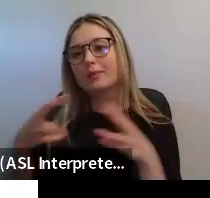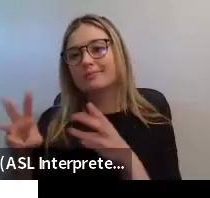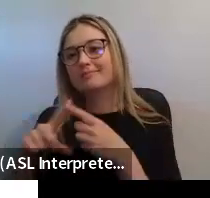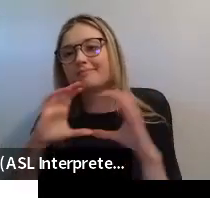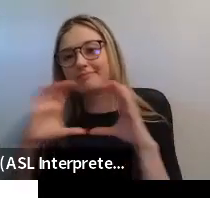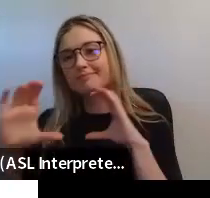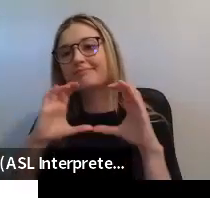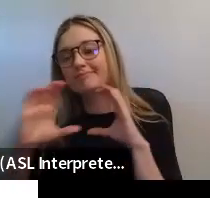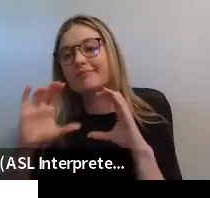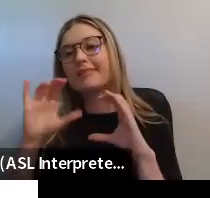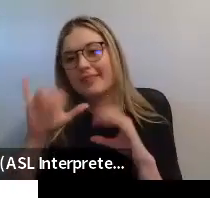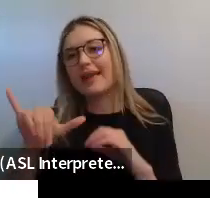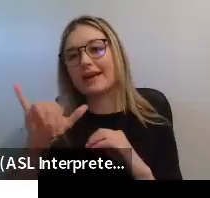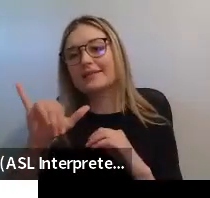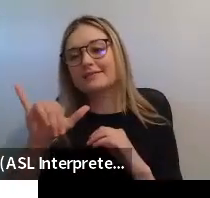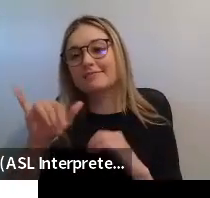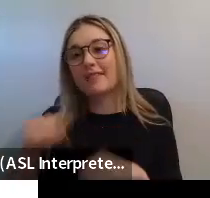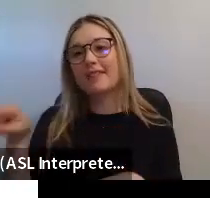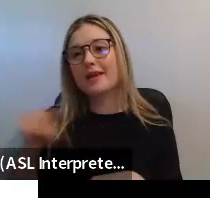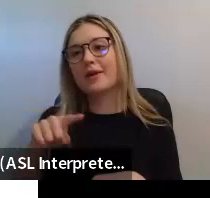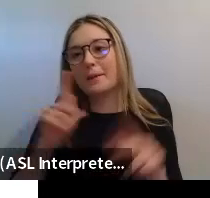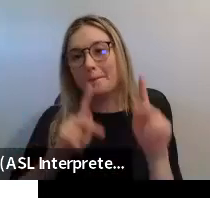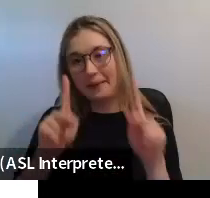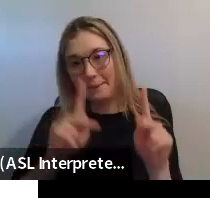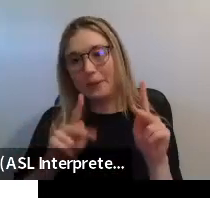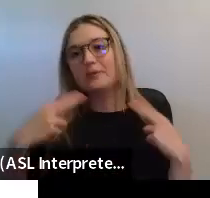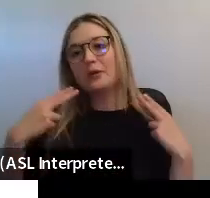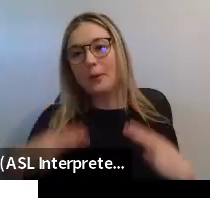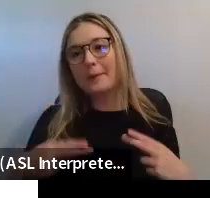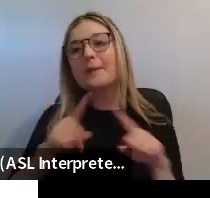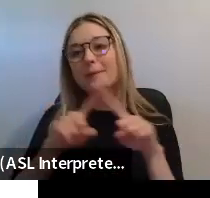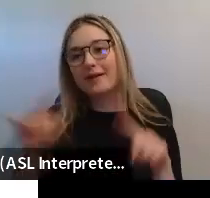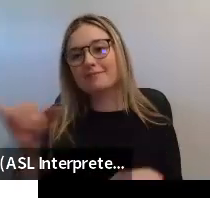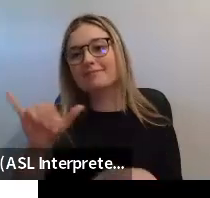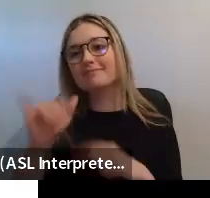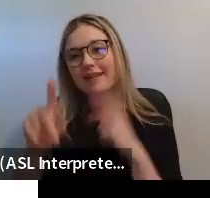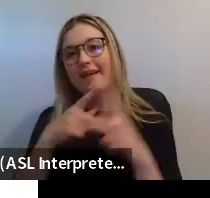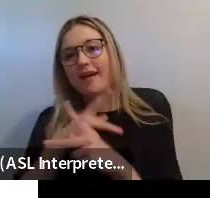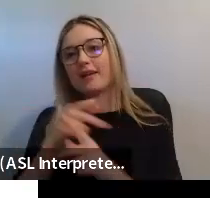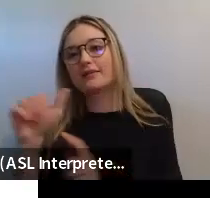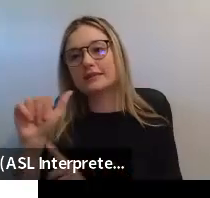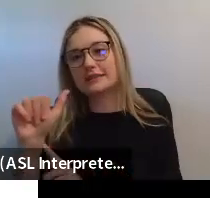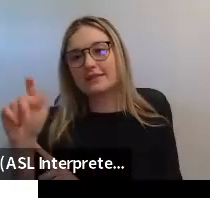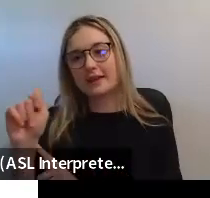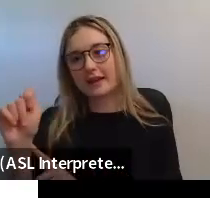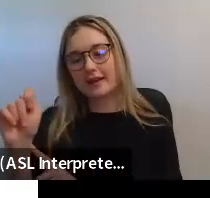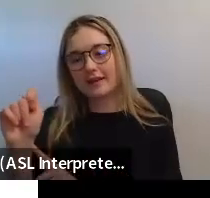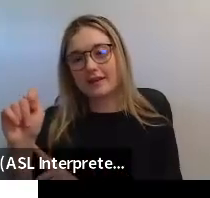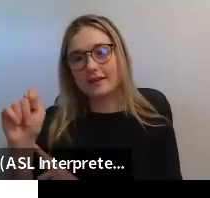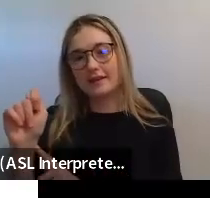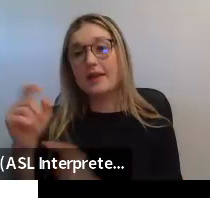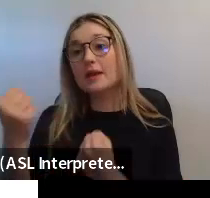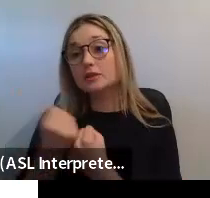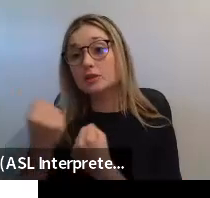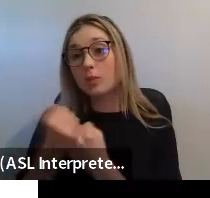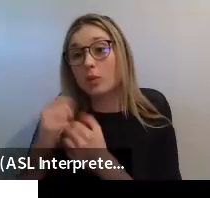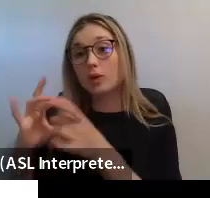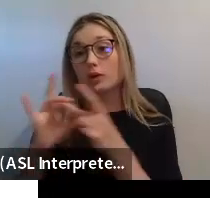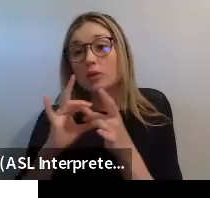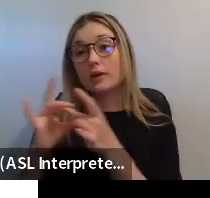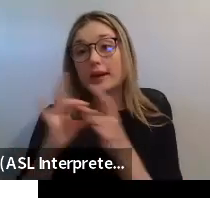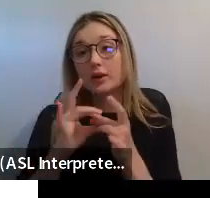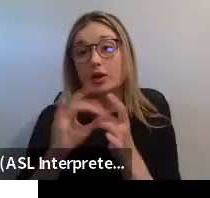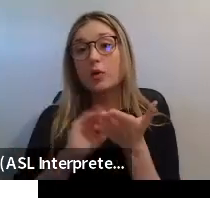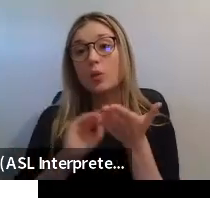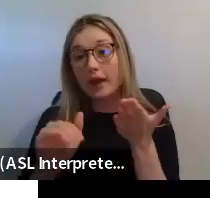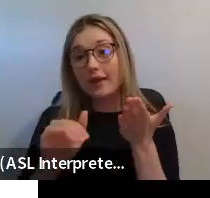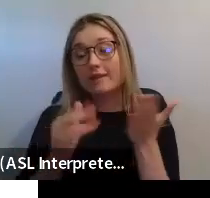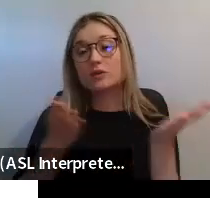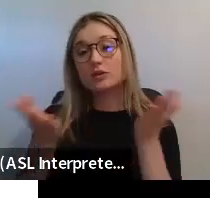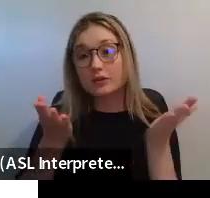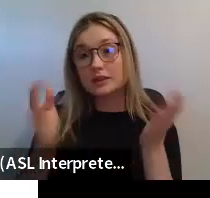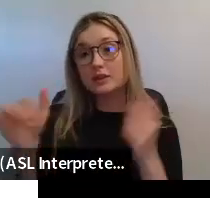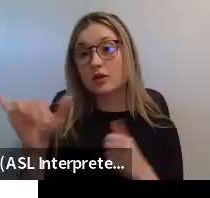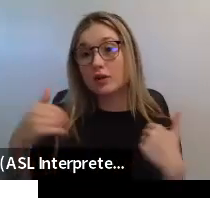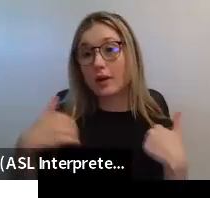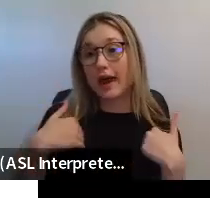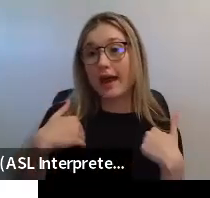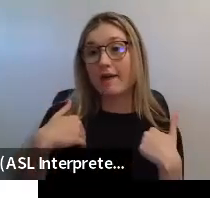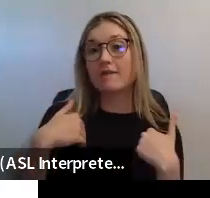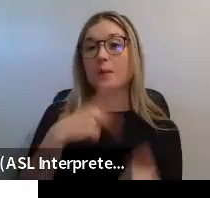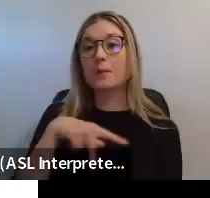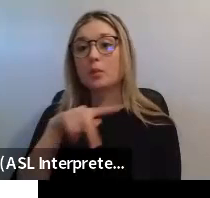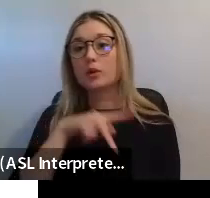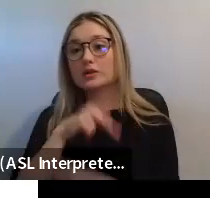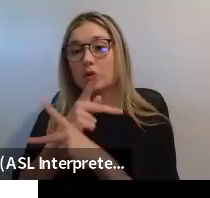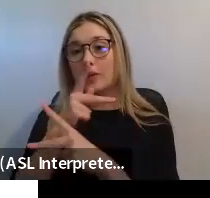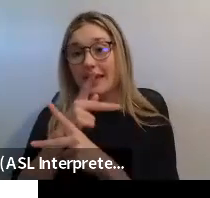That, too, is, they're human. But they are assistive technology in the supportive support coordinators, world or waiver services.